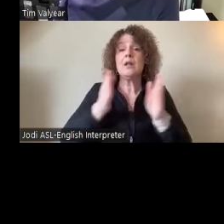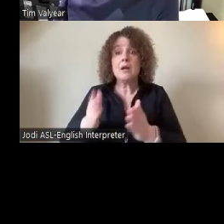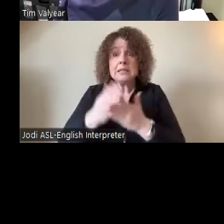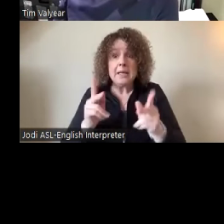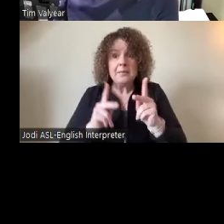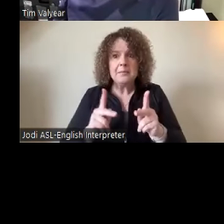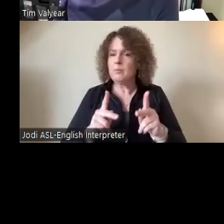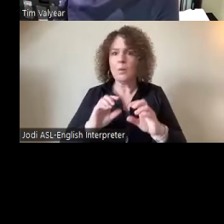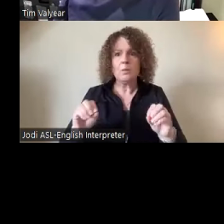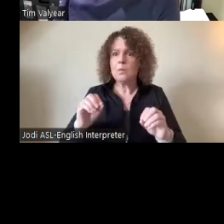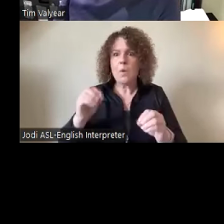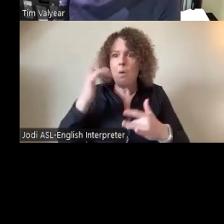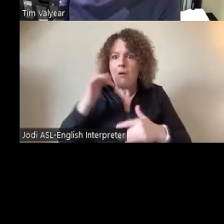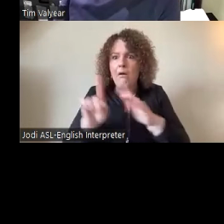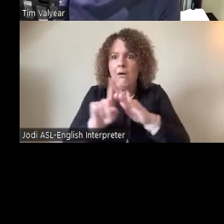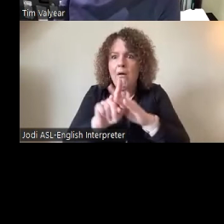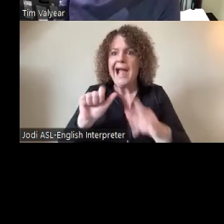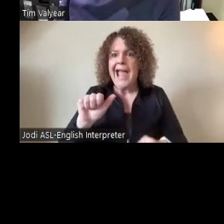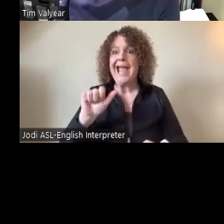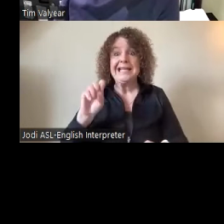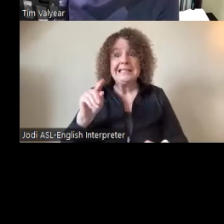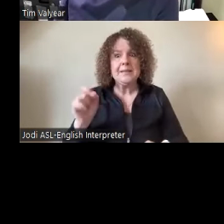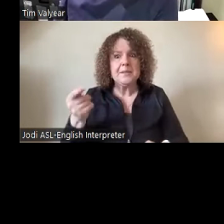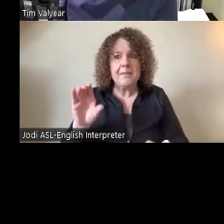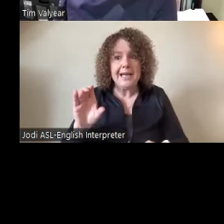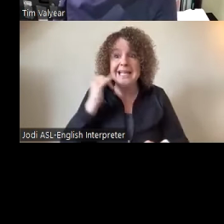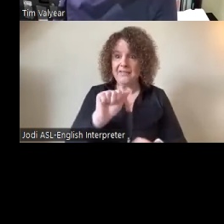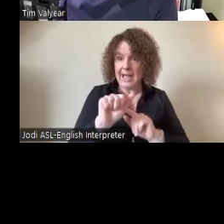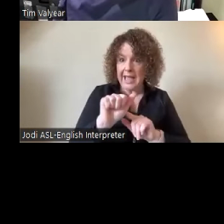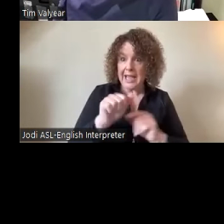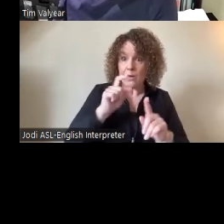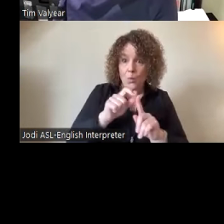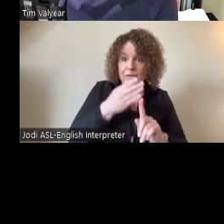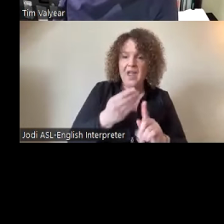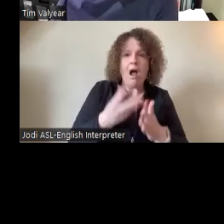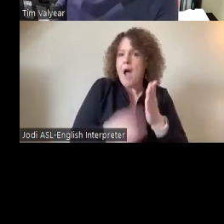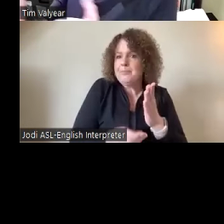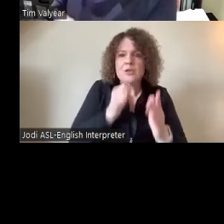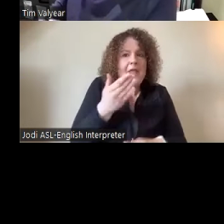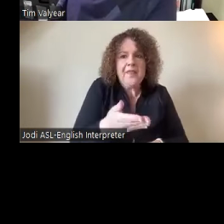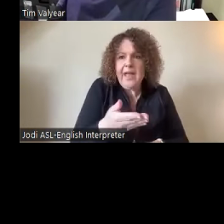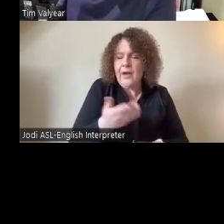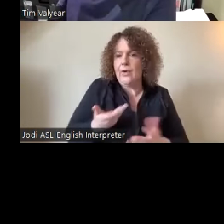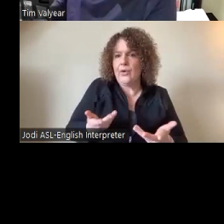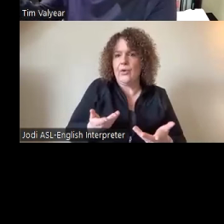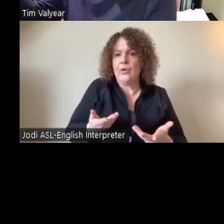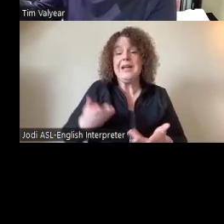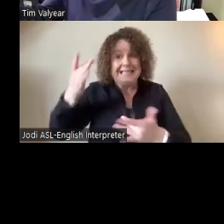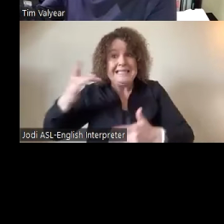principles we will cover in this session. And we have to remember that some people can be what we call asymptomatic